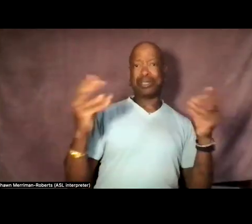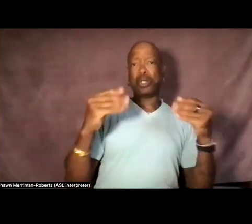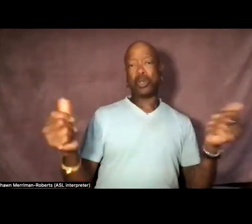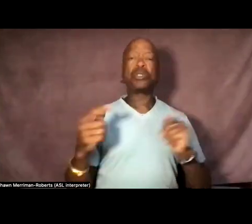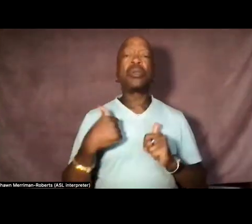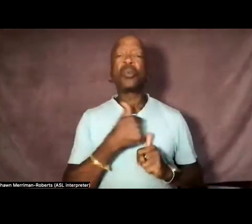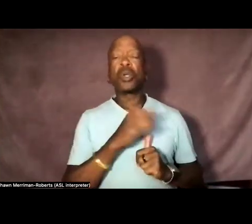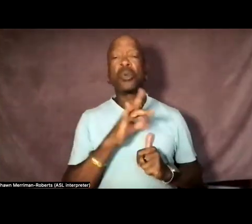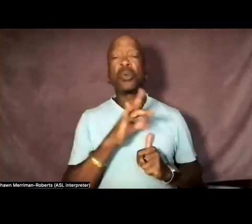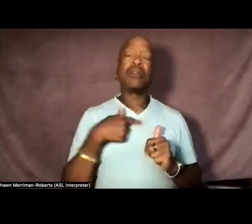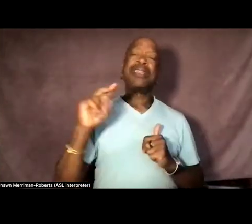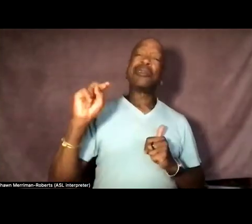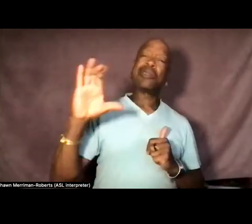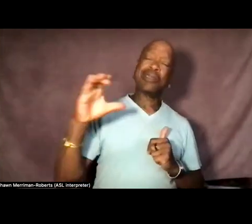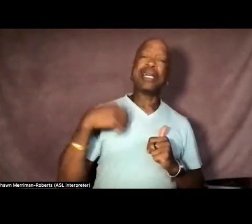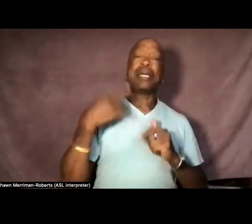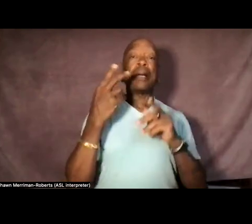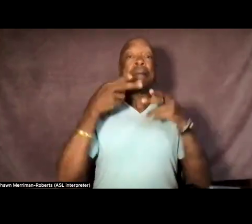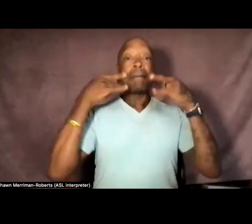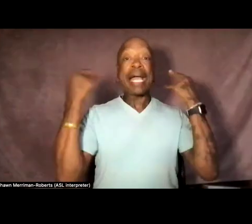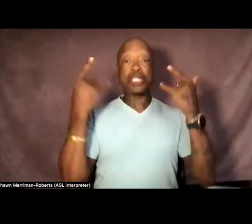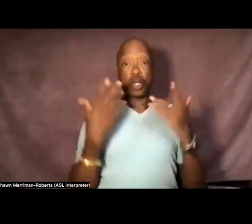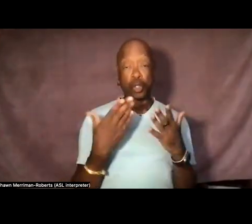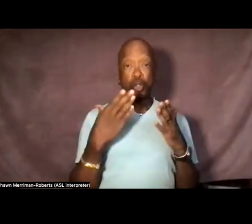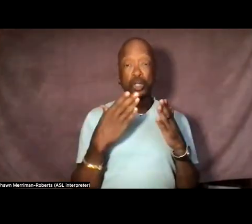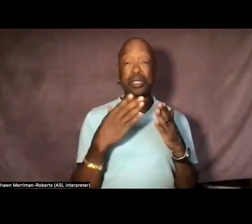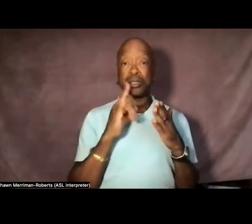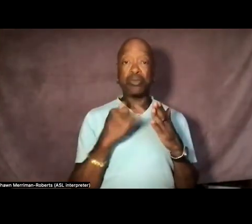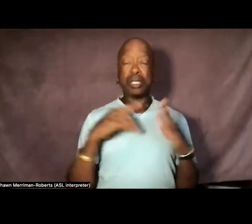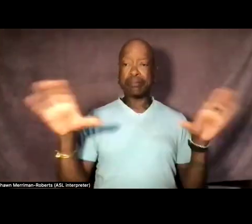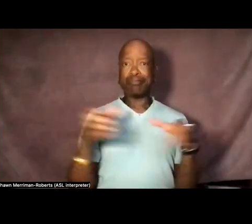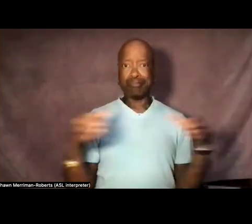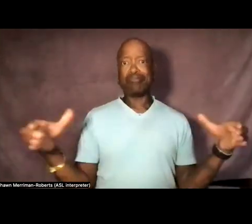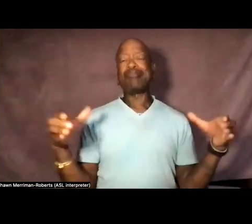maskers together so we can listen to how to best address each of our shared and unique challenges